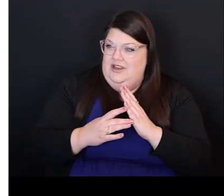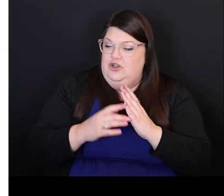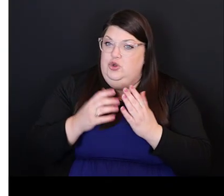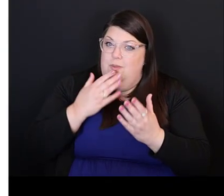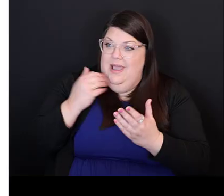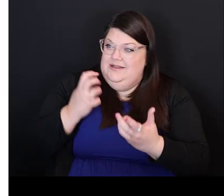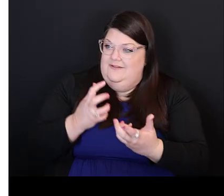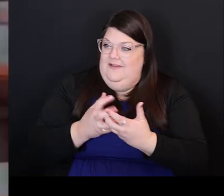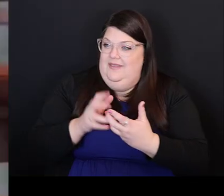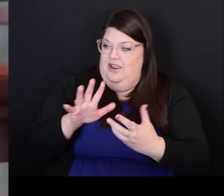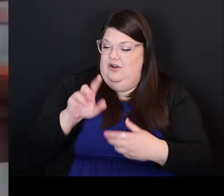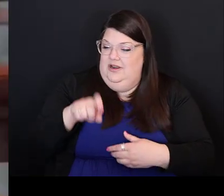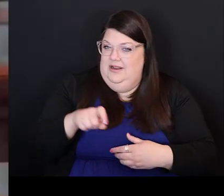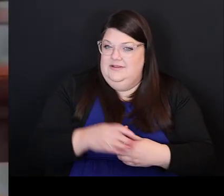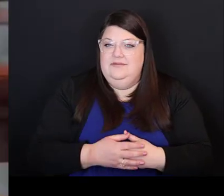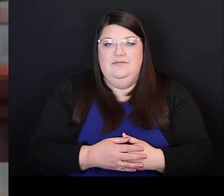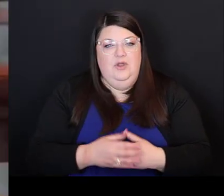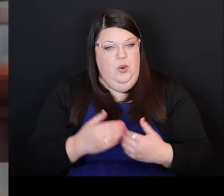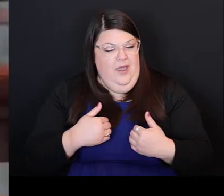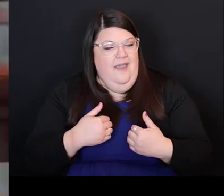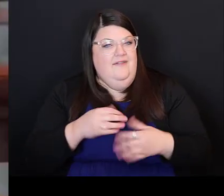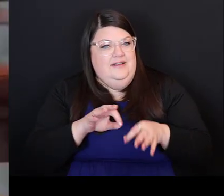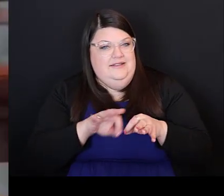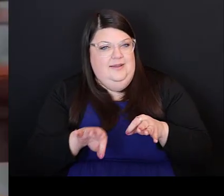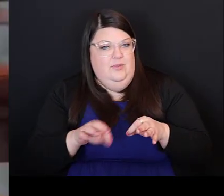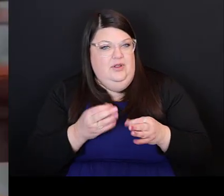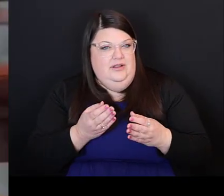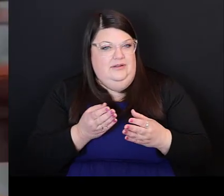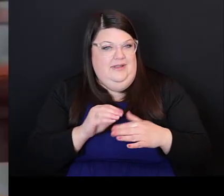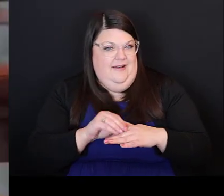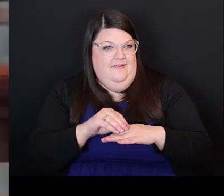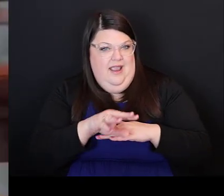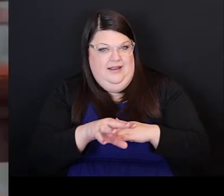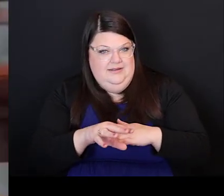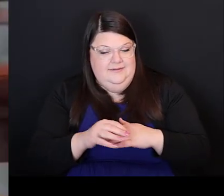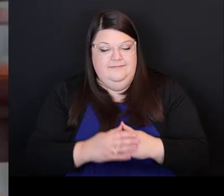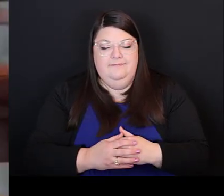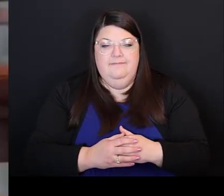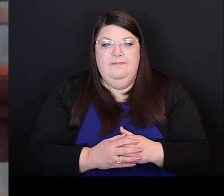their needs? So we have some very simple advice on how to start exploring smart home technology.